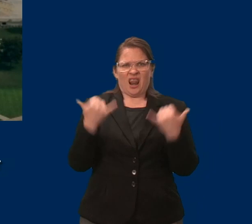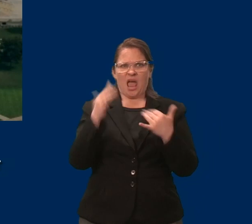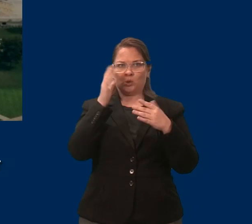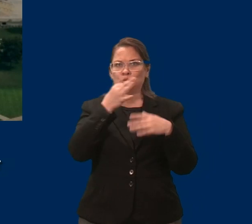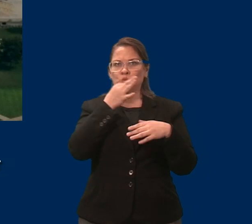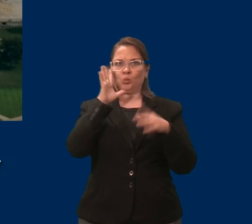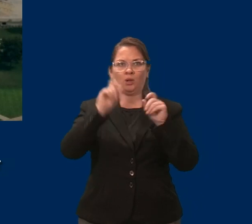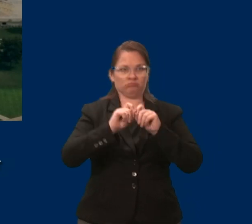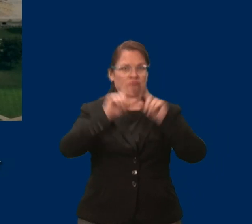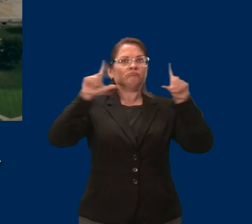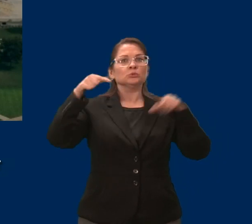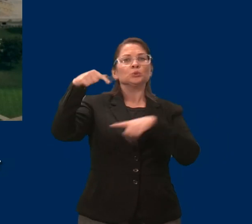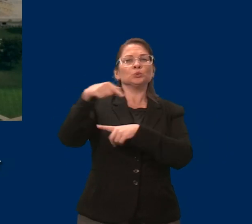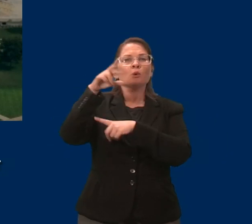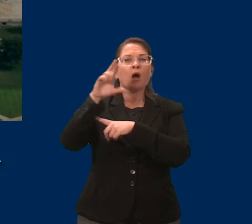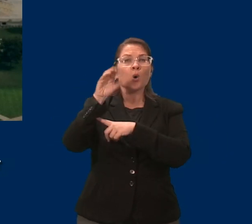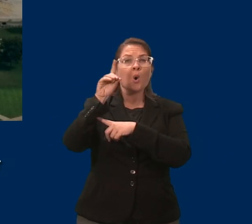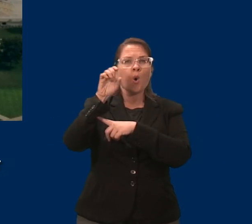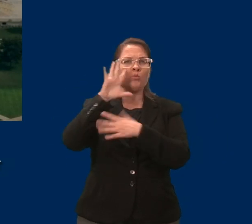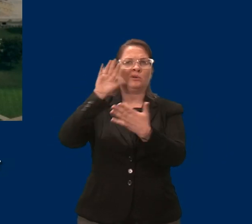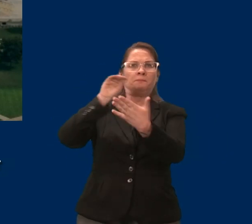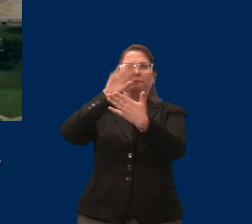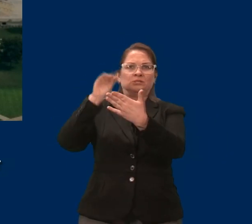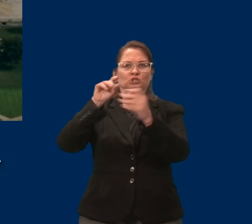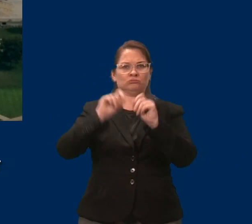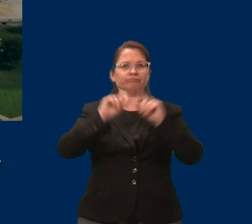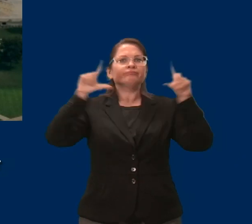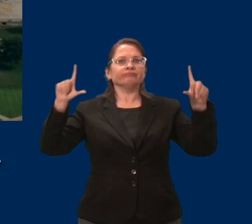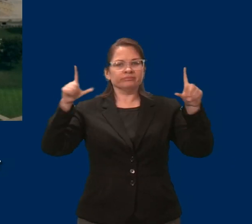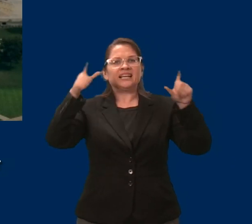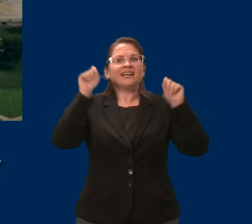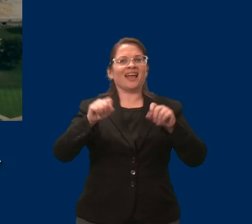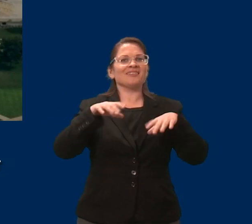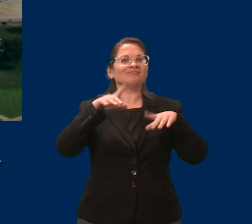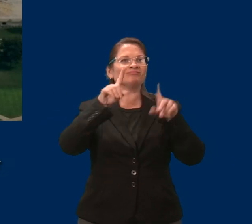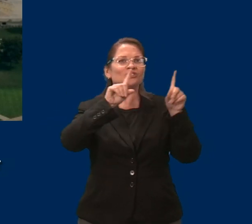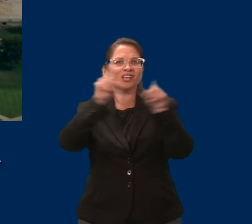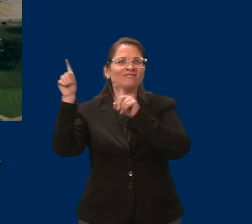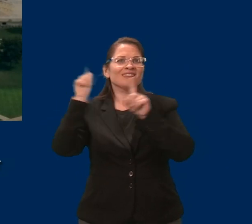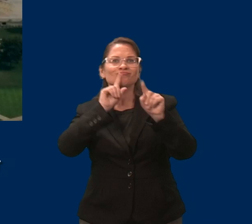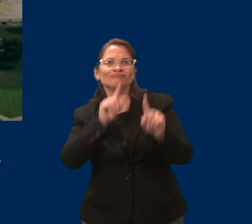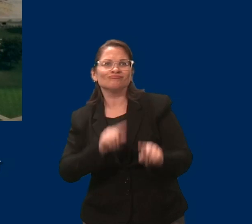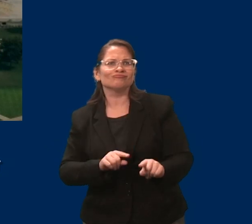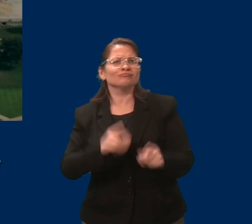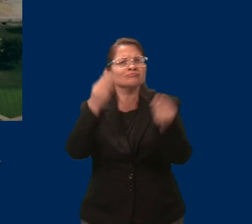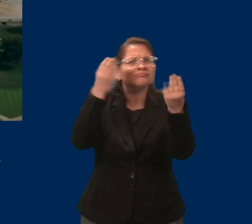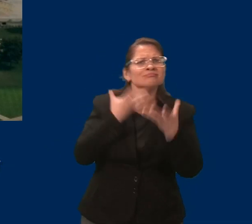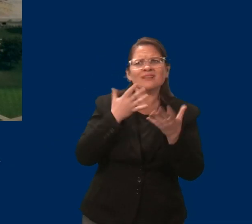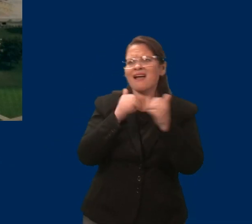that you can go and do a survey to let us know how you thought of these issues that